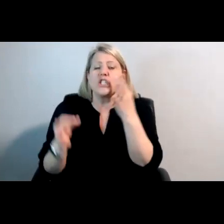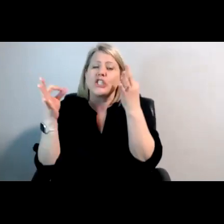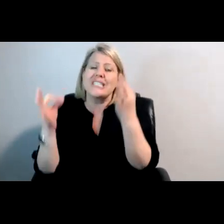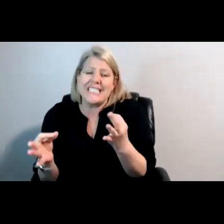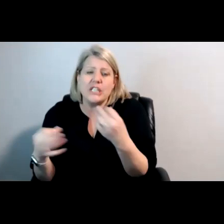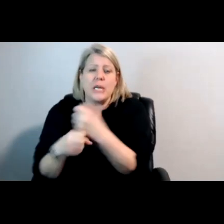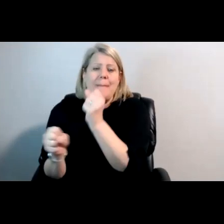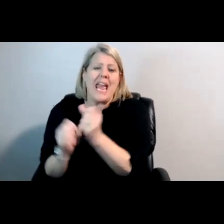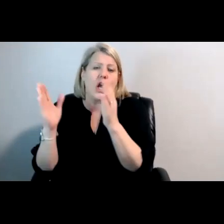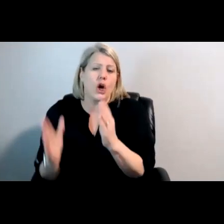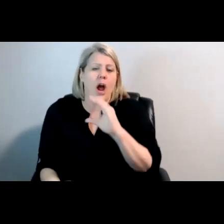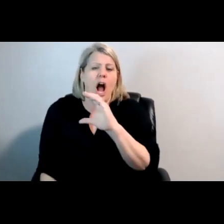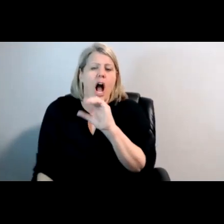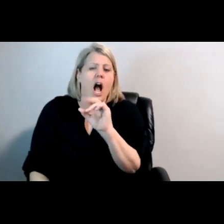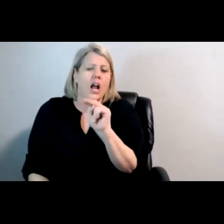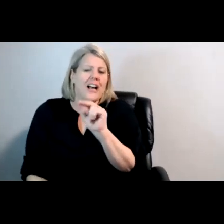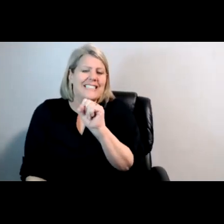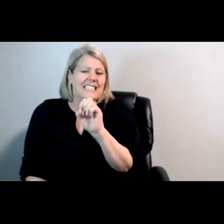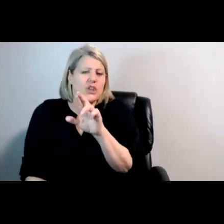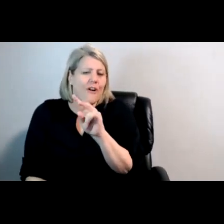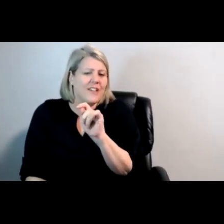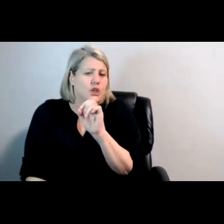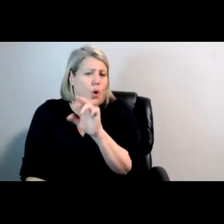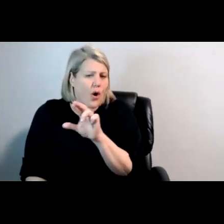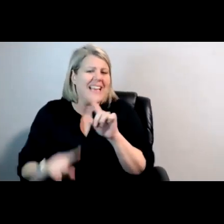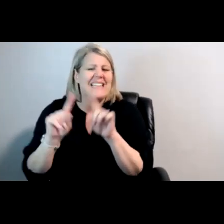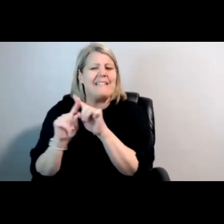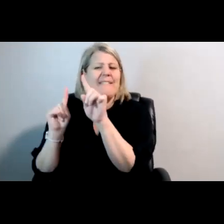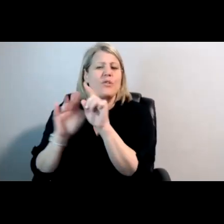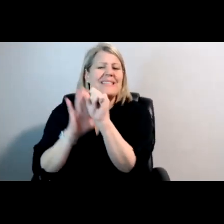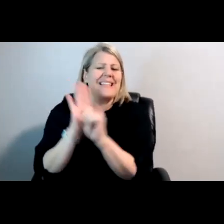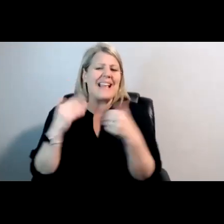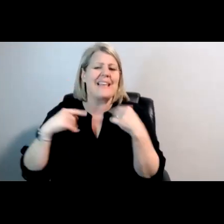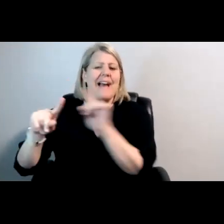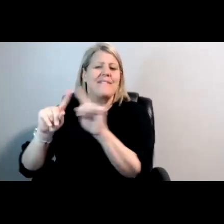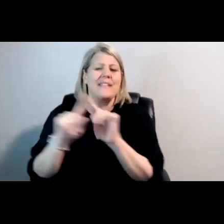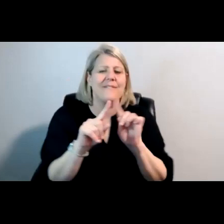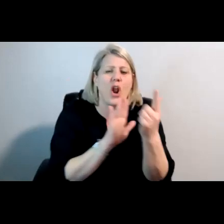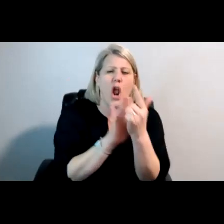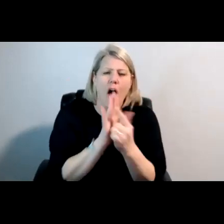So different states use different laws. And that's one thing to kind of factor in when you think about guardianship